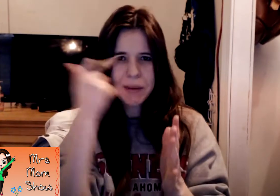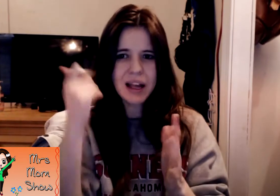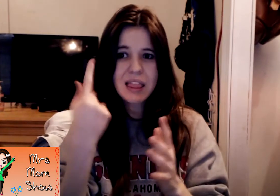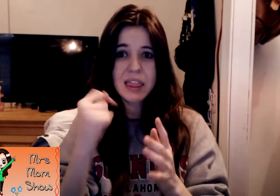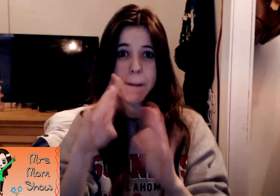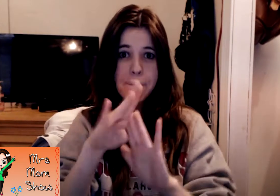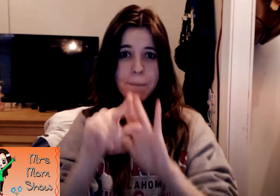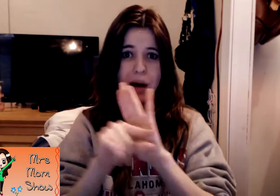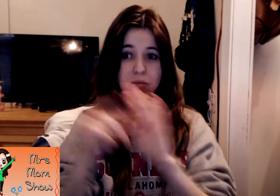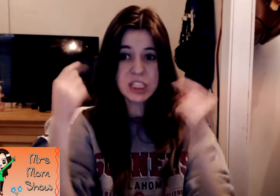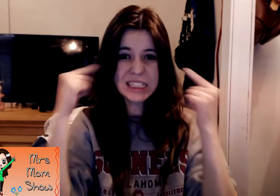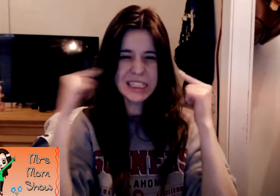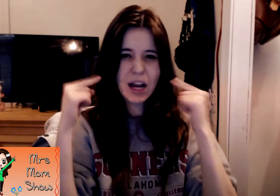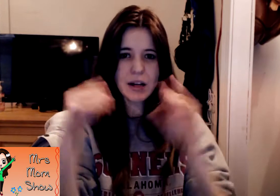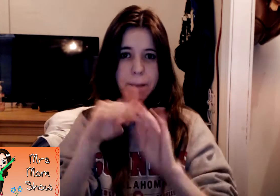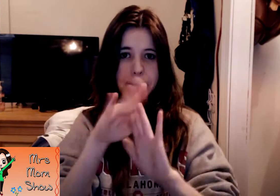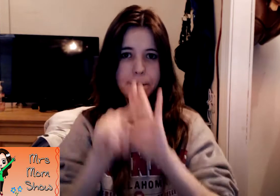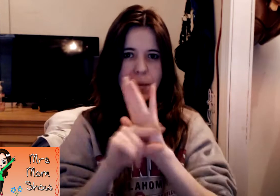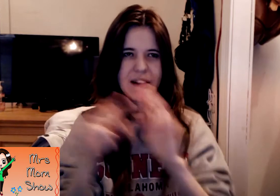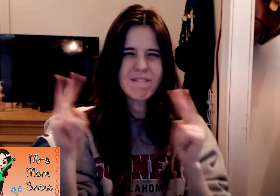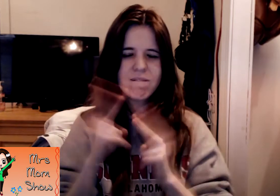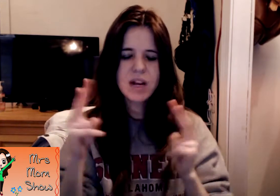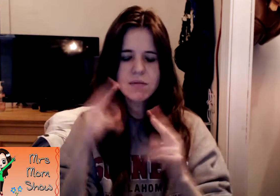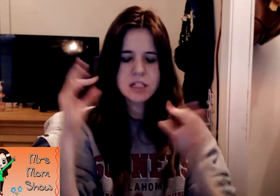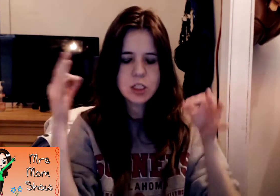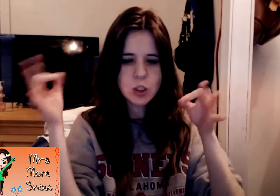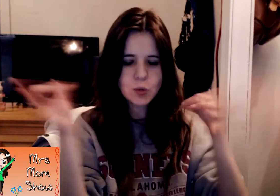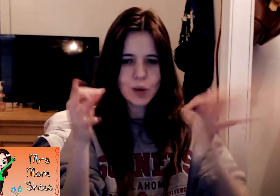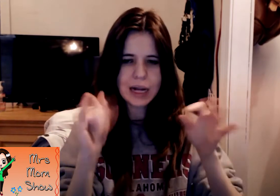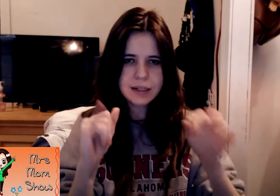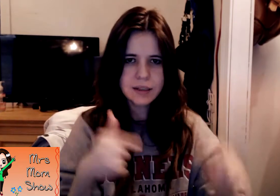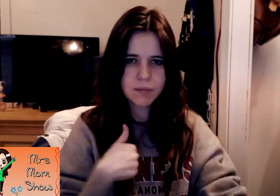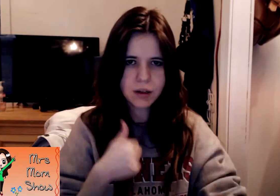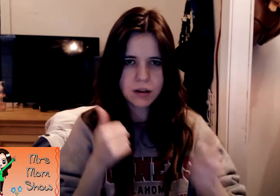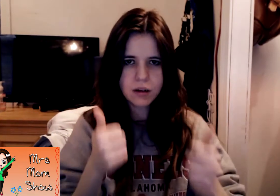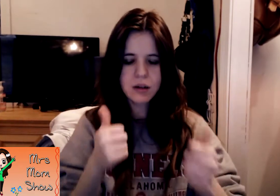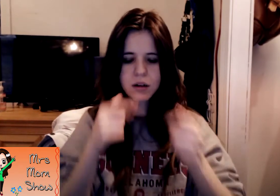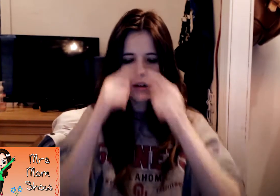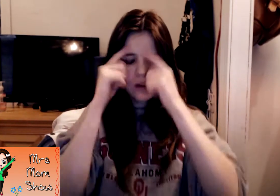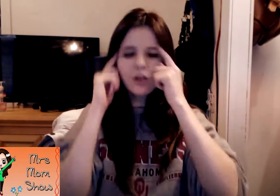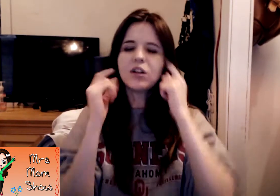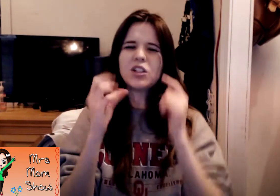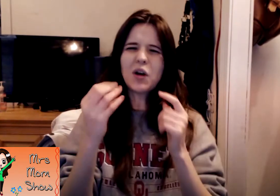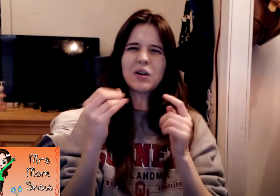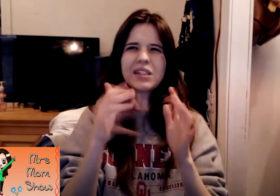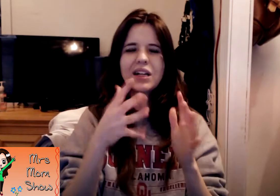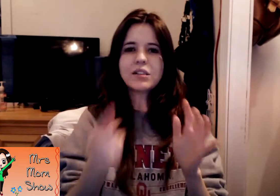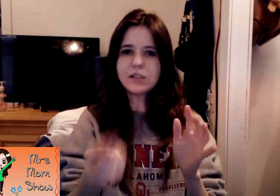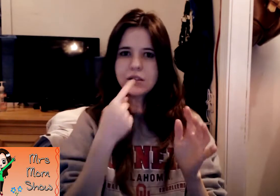due to the background noise being very distracting for me. So, it kinda sucks.